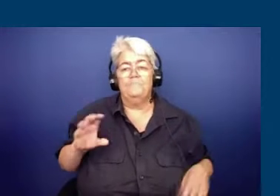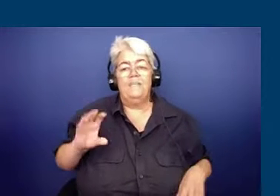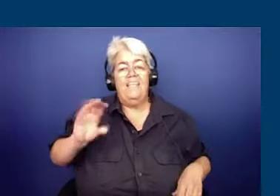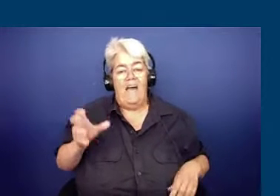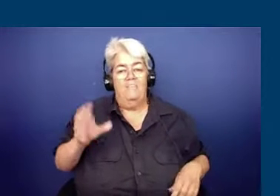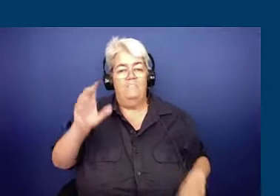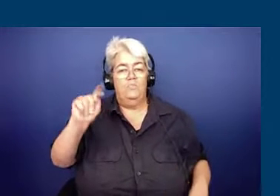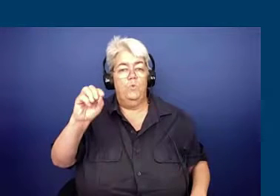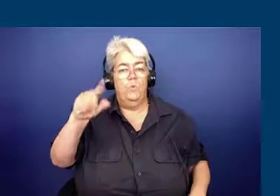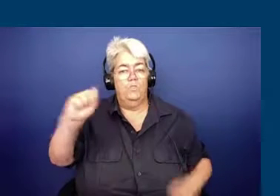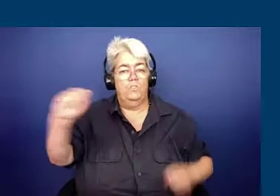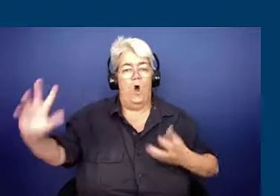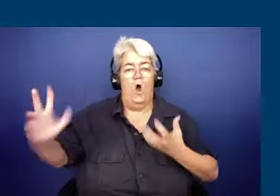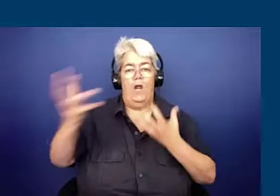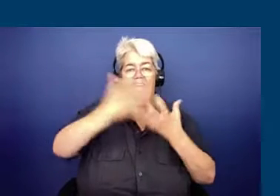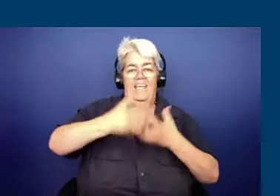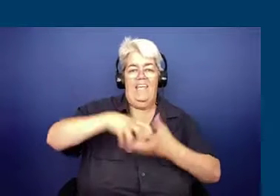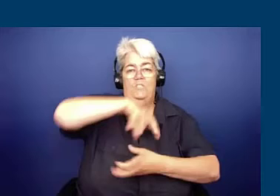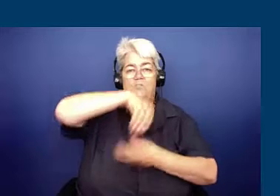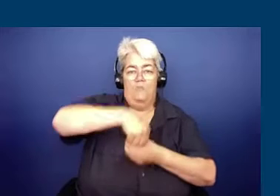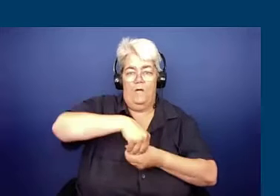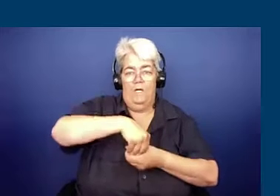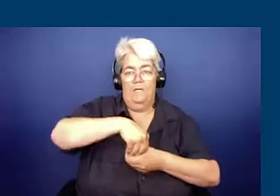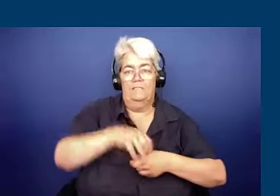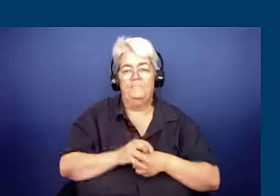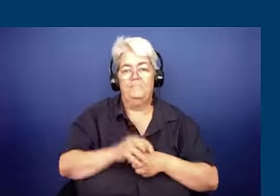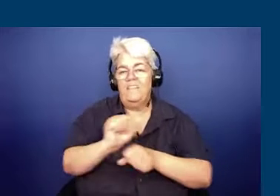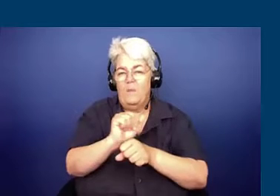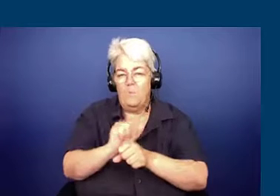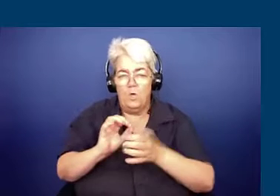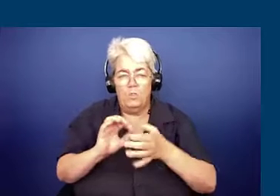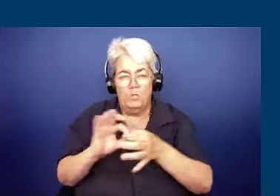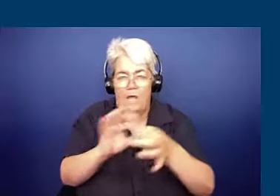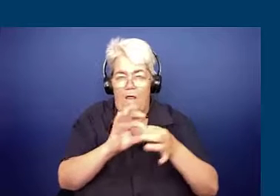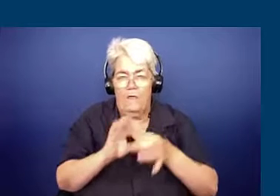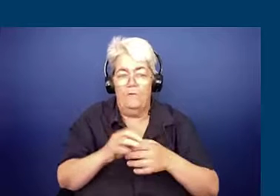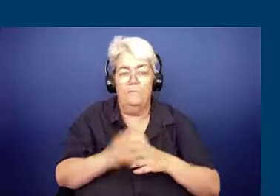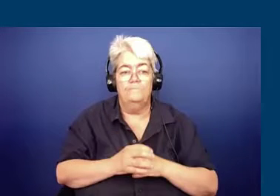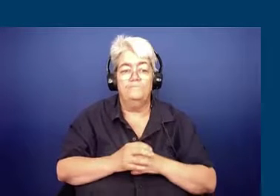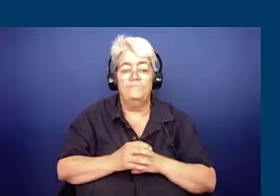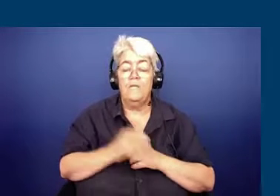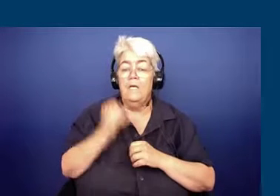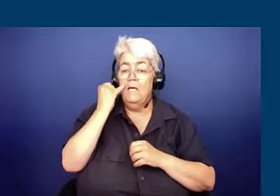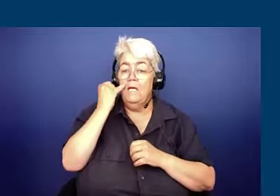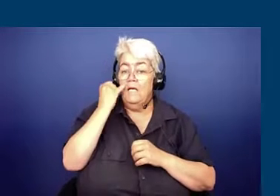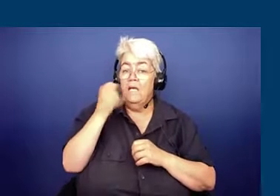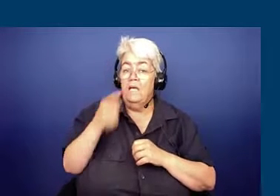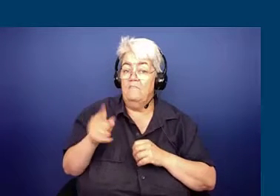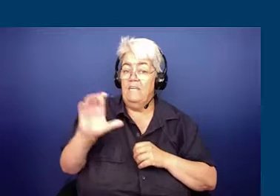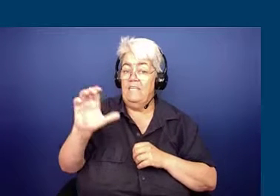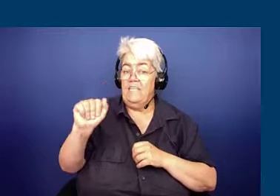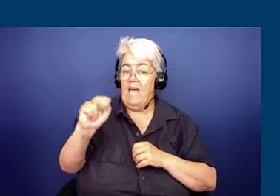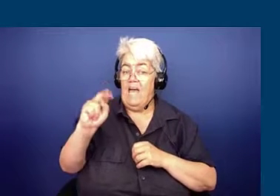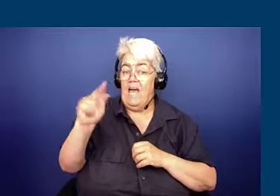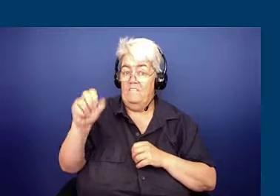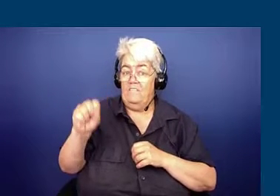that they work together. If you do something in Canvas in one part with one of the major tools,